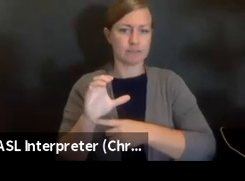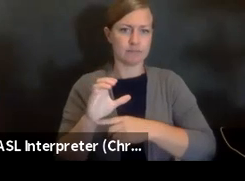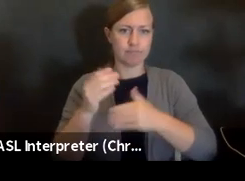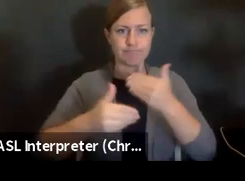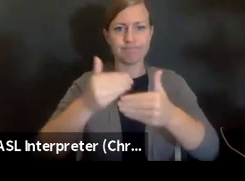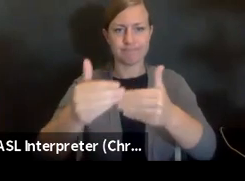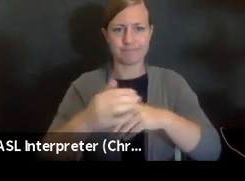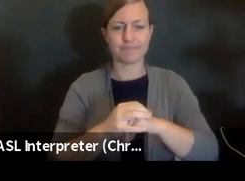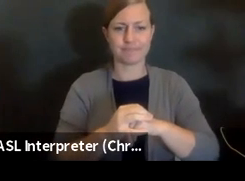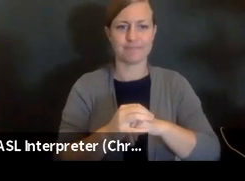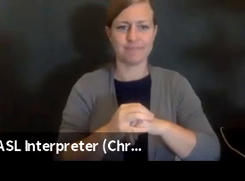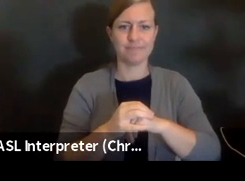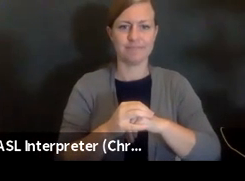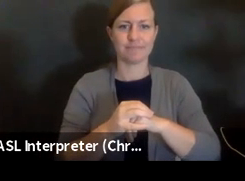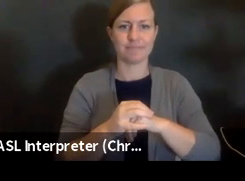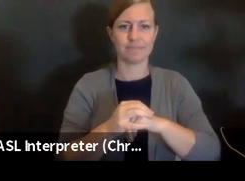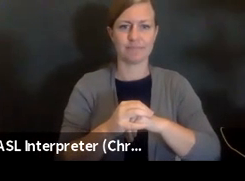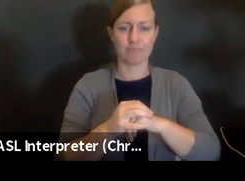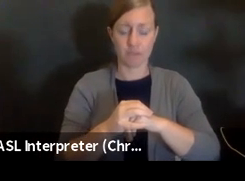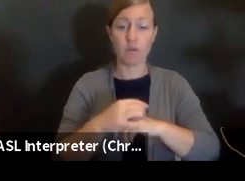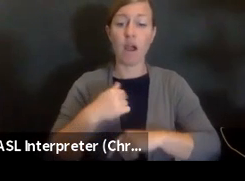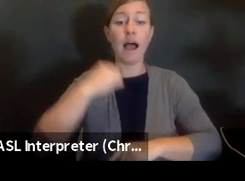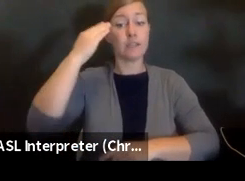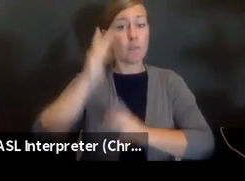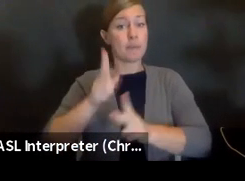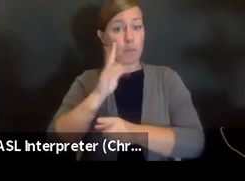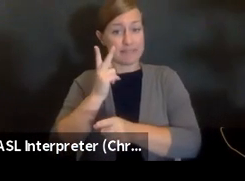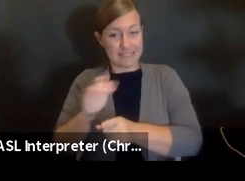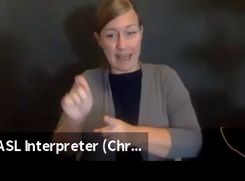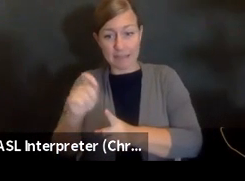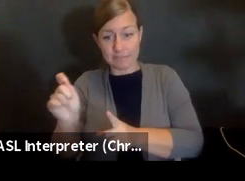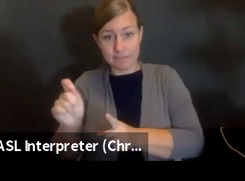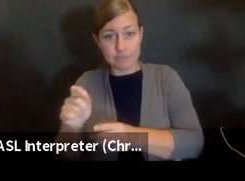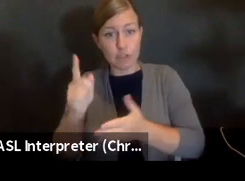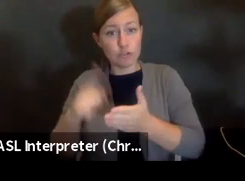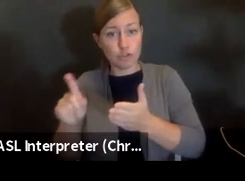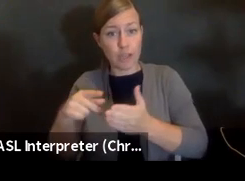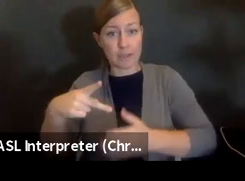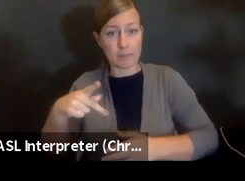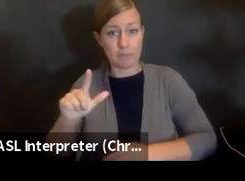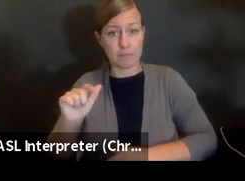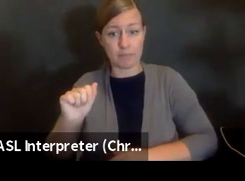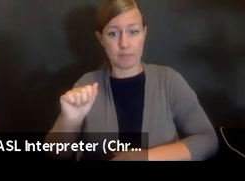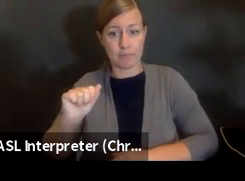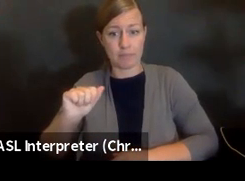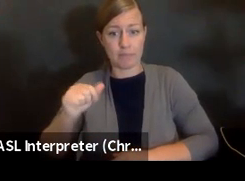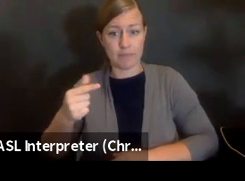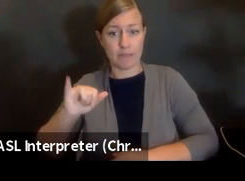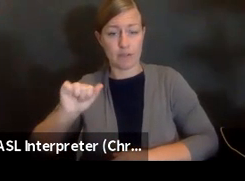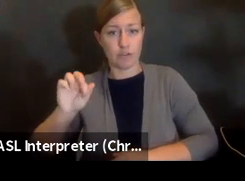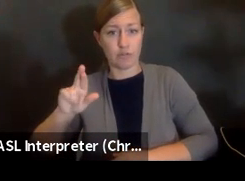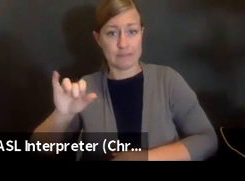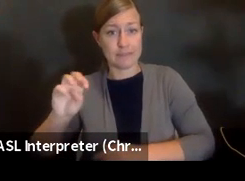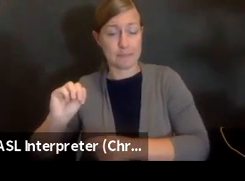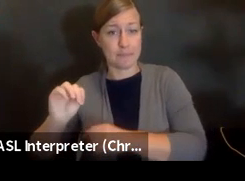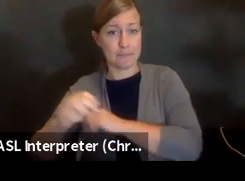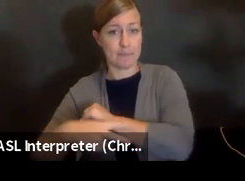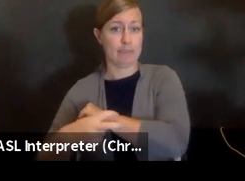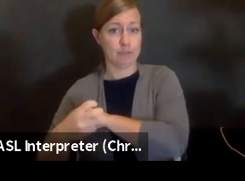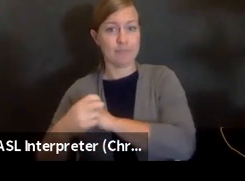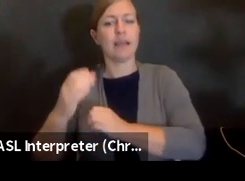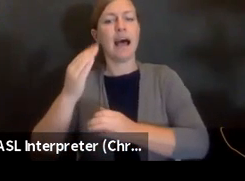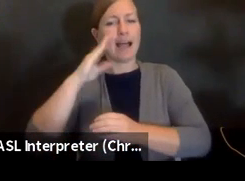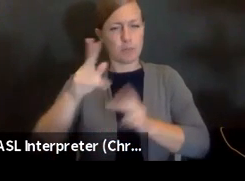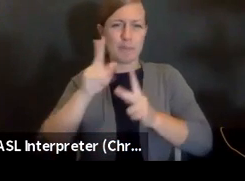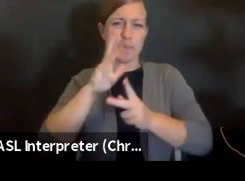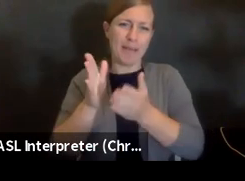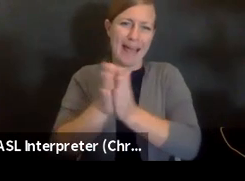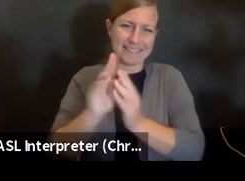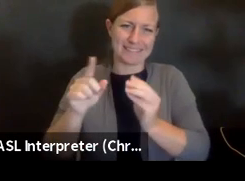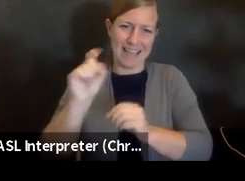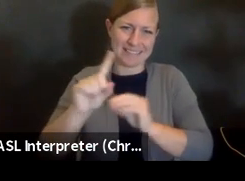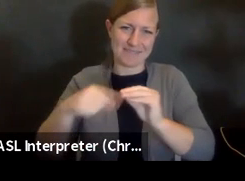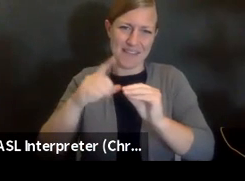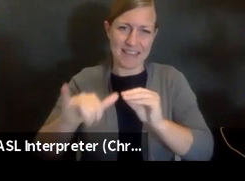Katherine Livick - ESD 112: Now I know people will see this "Check plagiarism" box at the bottom and they're going to ask questions about it. I'm not going to spend too much time on it for a couple of reasons. Number one, is it's not what you think it is.